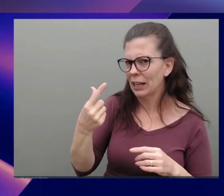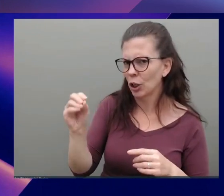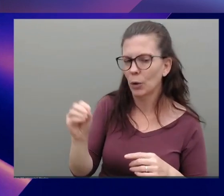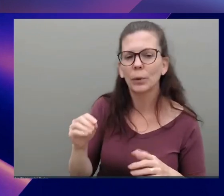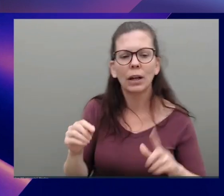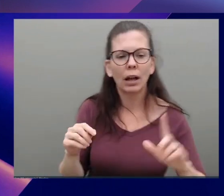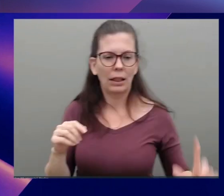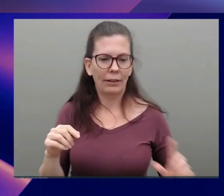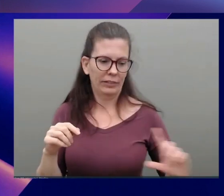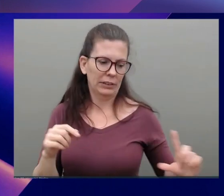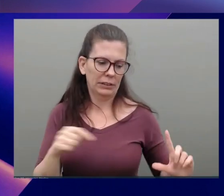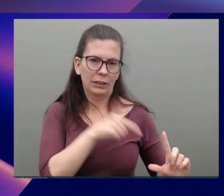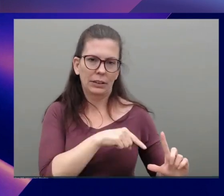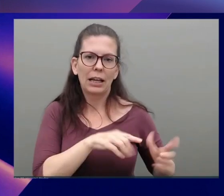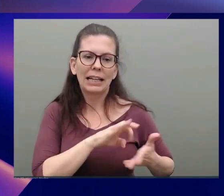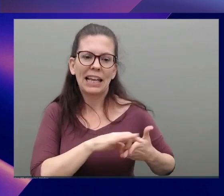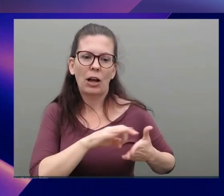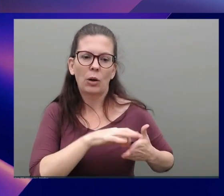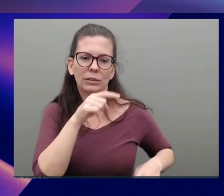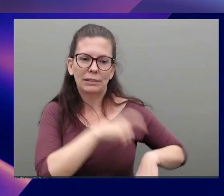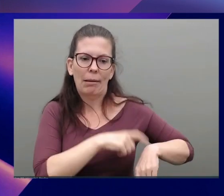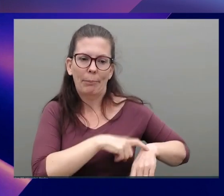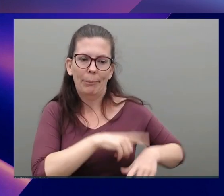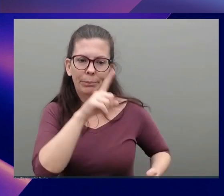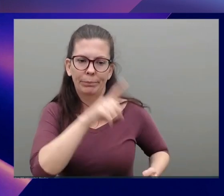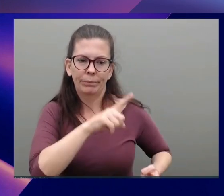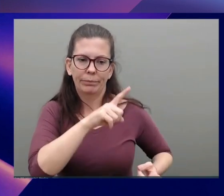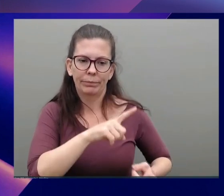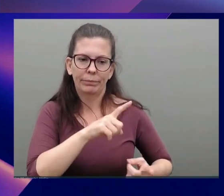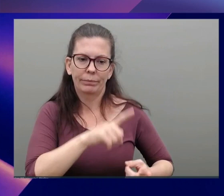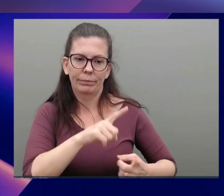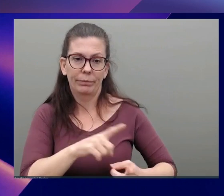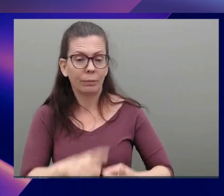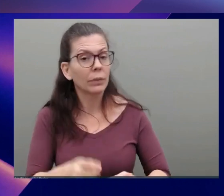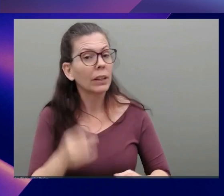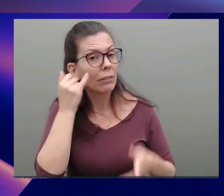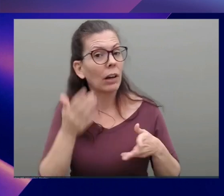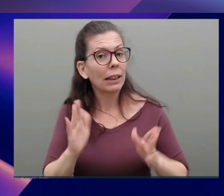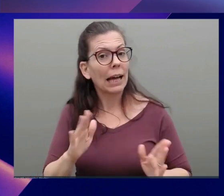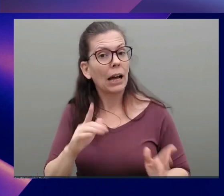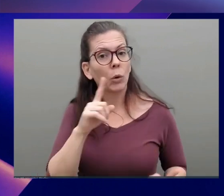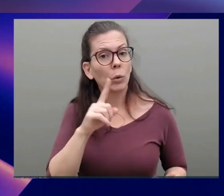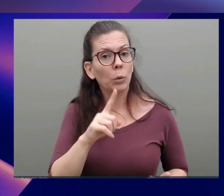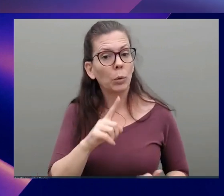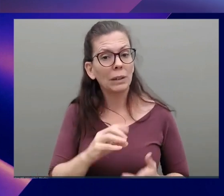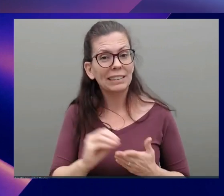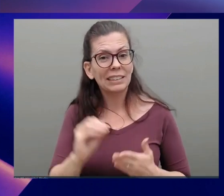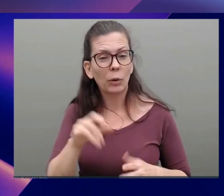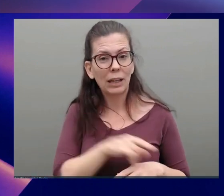you have a countdown, right? And if you let that countdown go, the drone flies away, so you lose the drone.